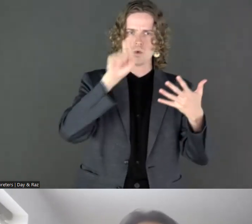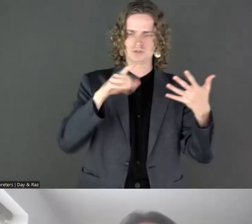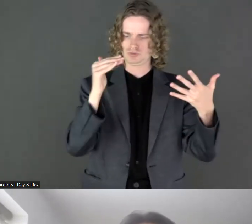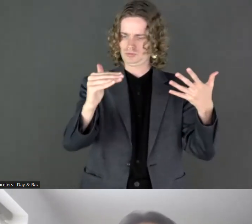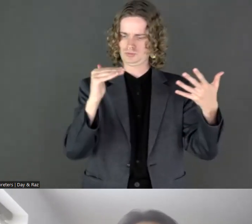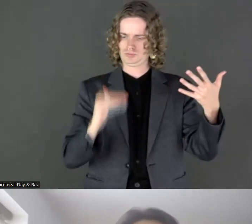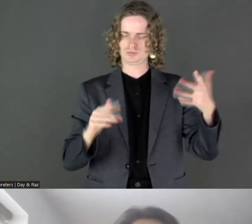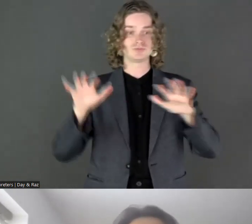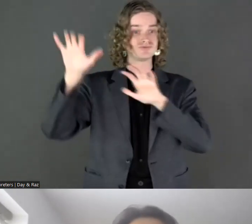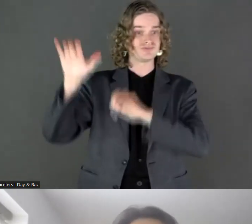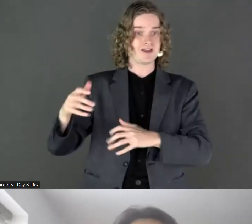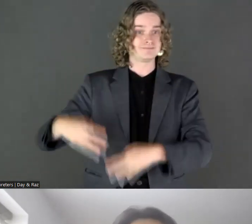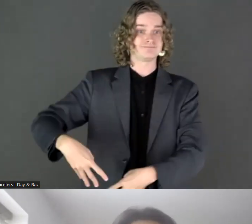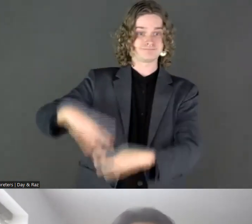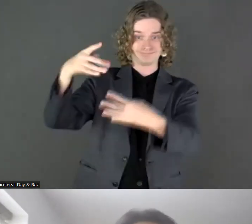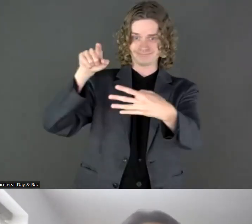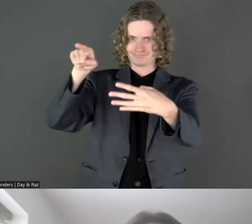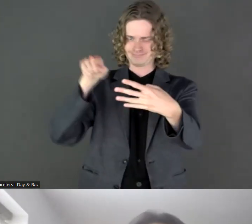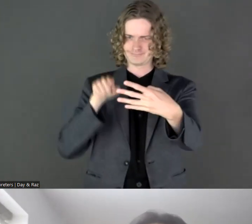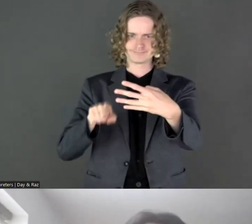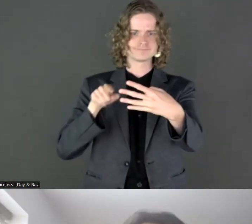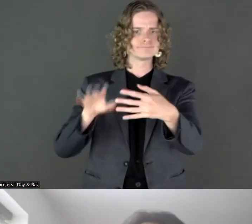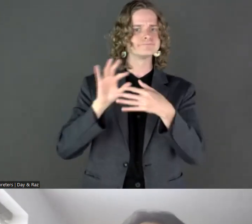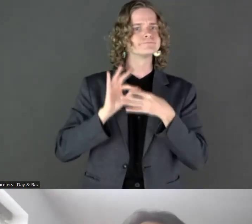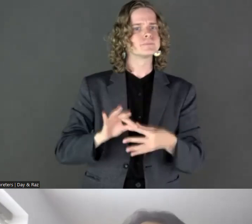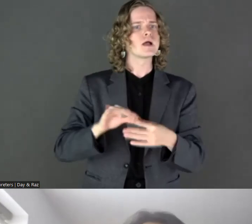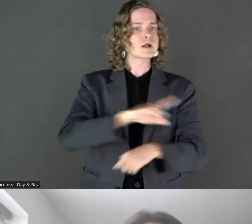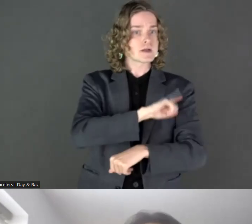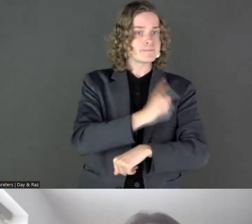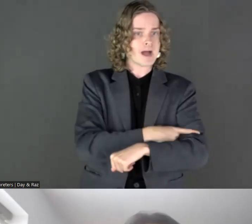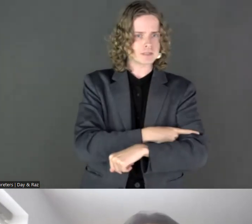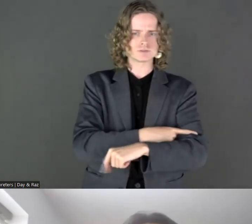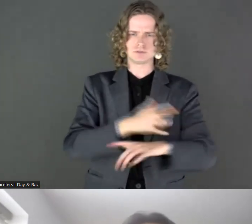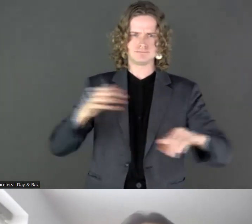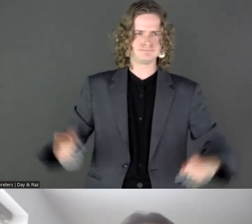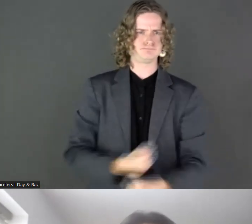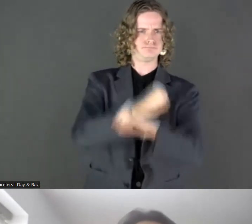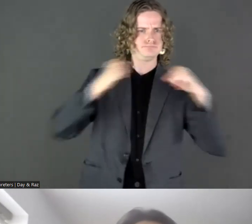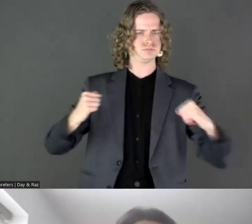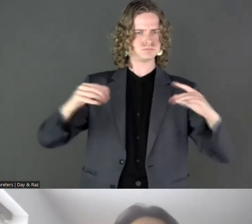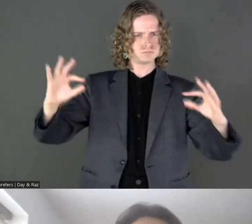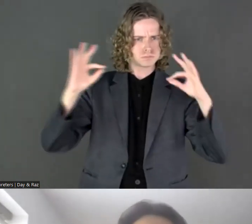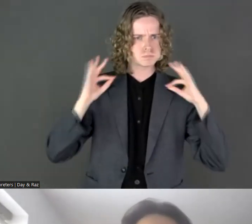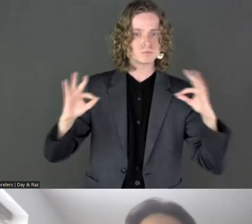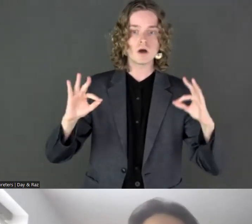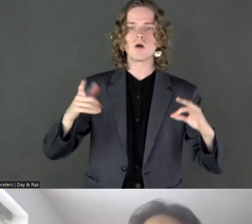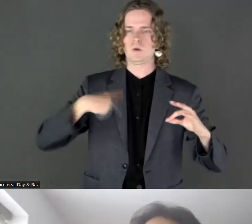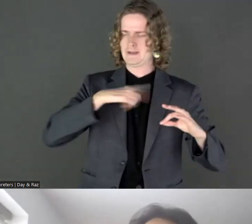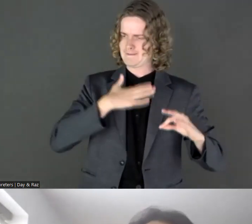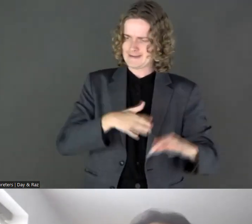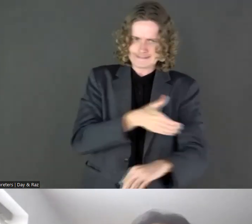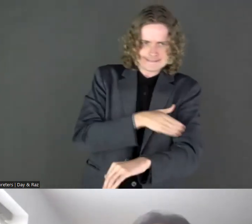you know, we have trained, trained people at a country level to provide capacity building,